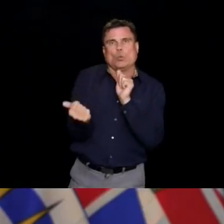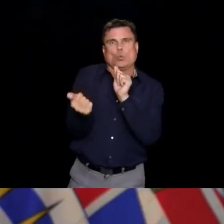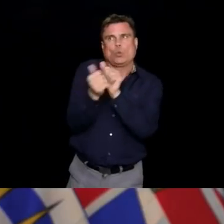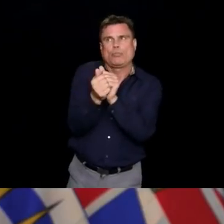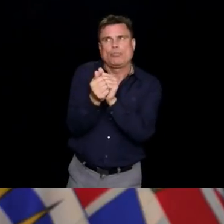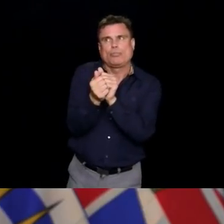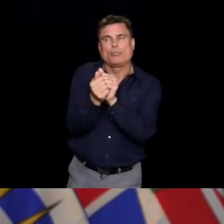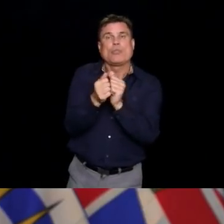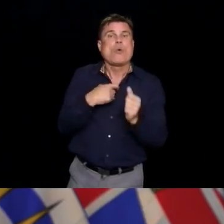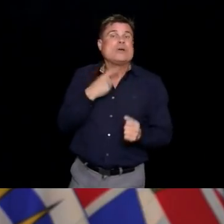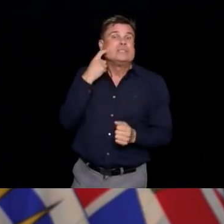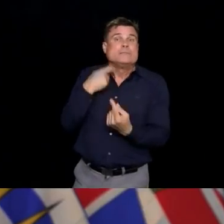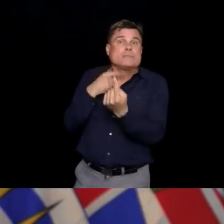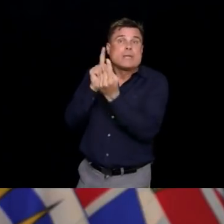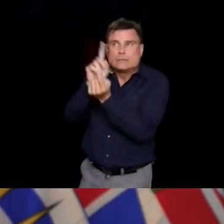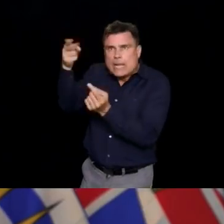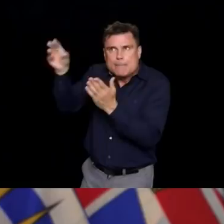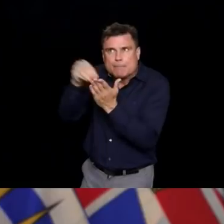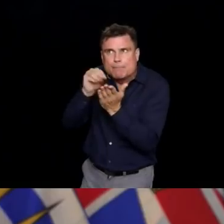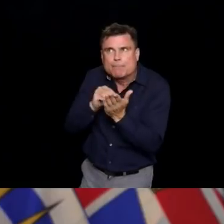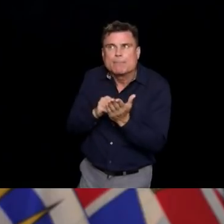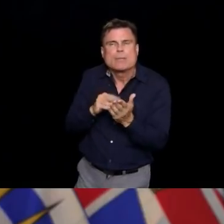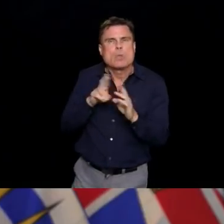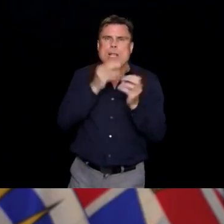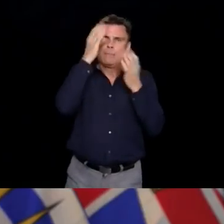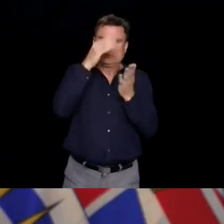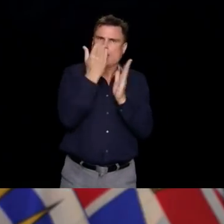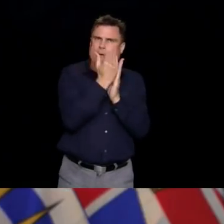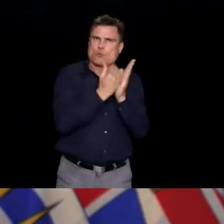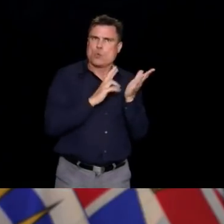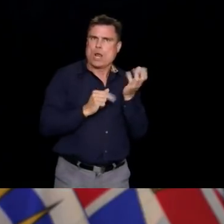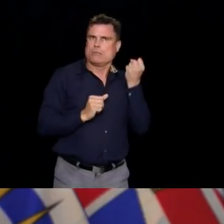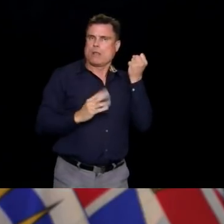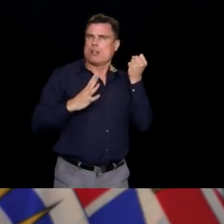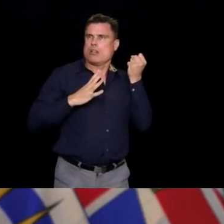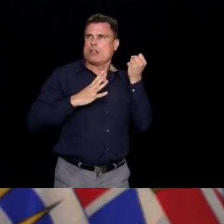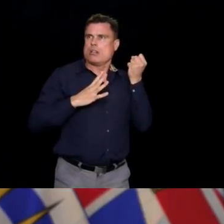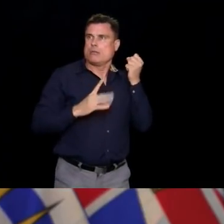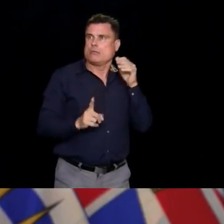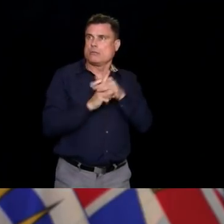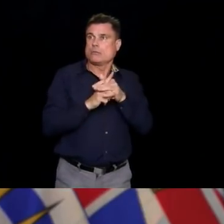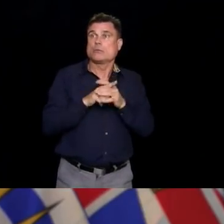are having contact and we know the contact information and the people that were with, even if we just met them.